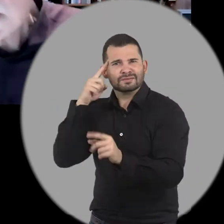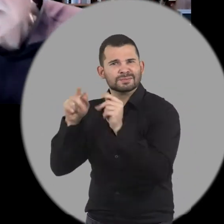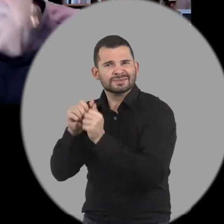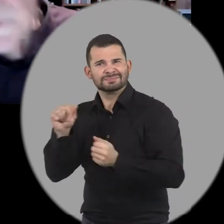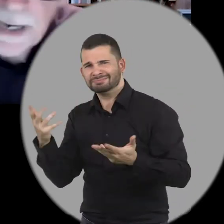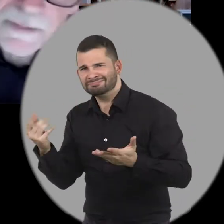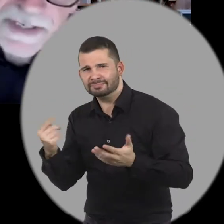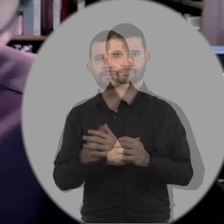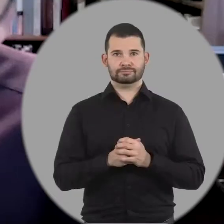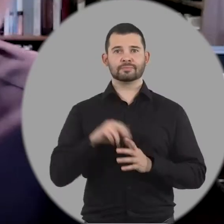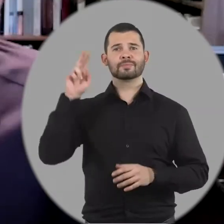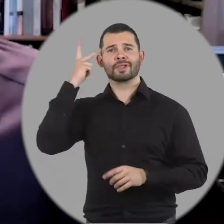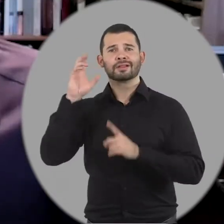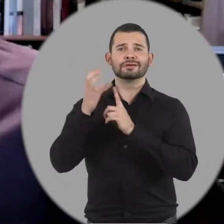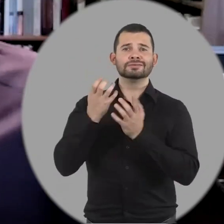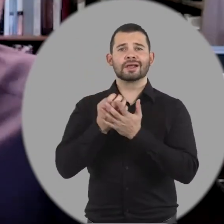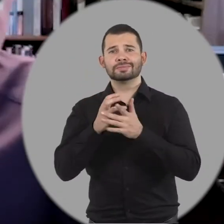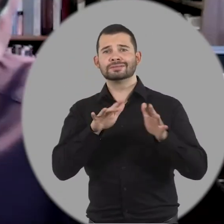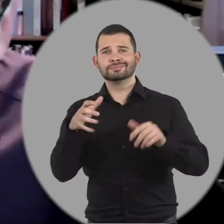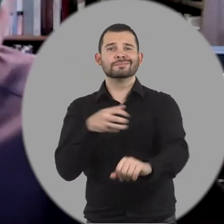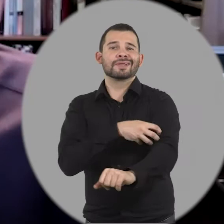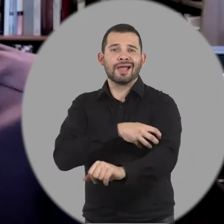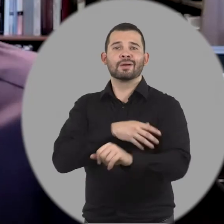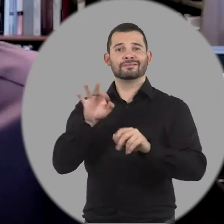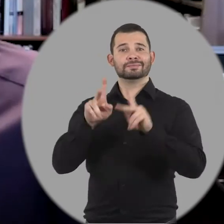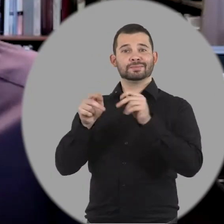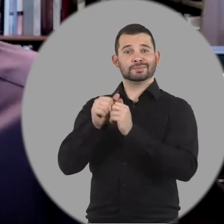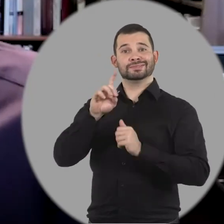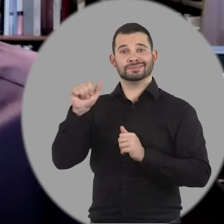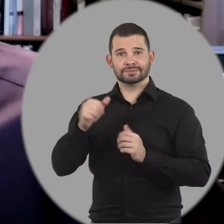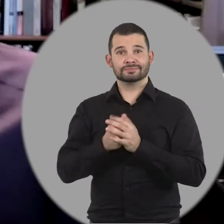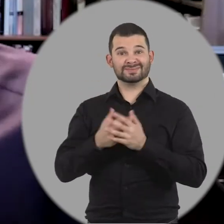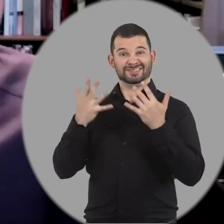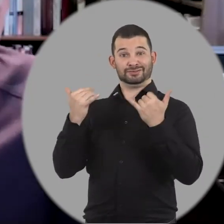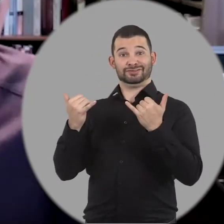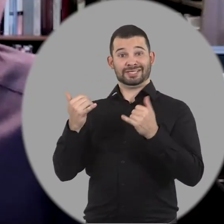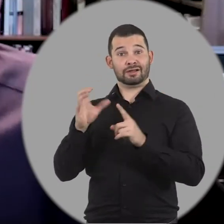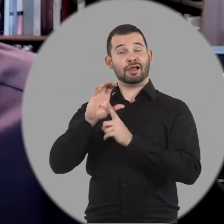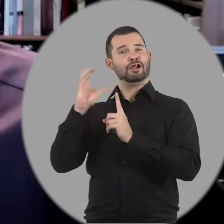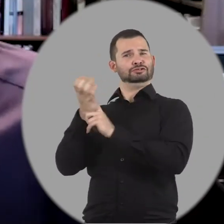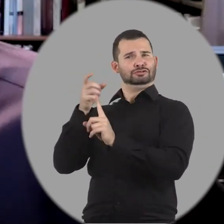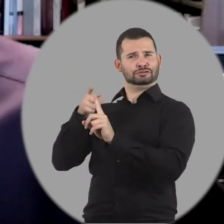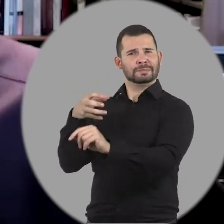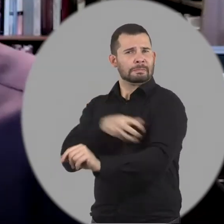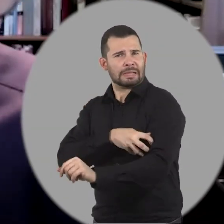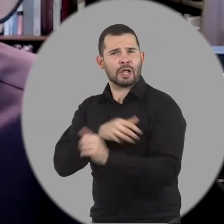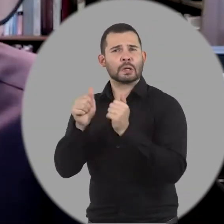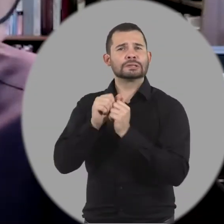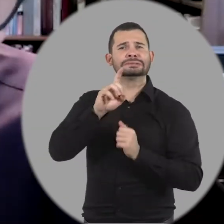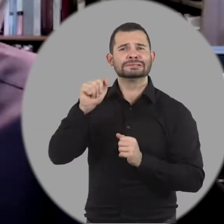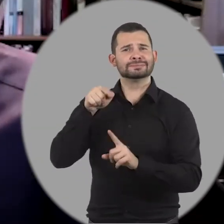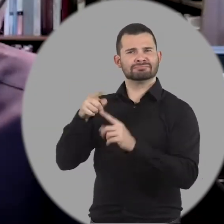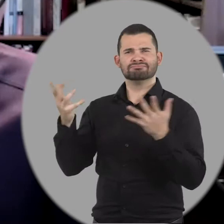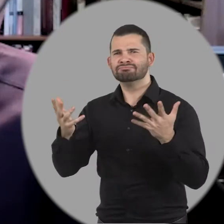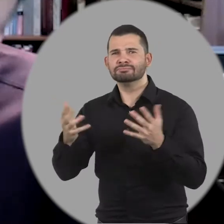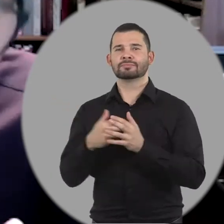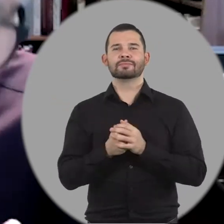Cultural power of disability is unappreciated, but extensive, extensive. If we were to take away the